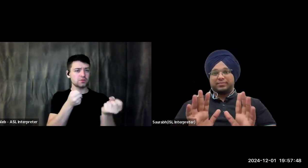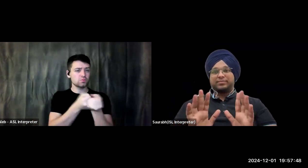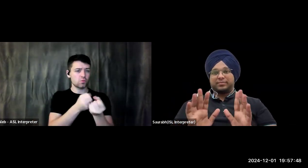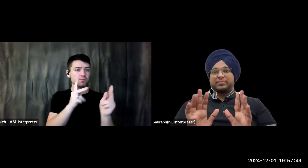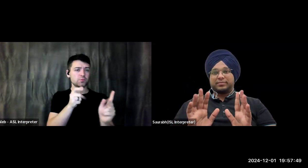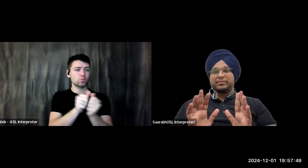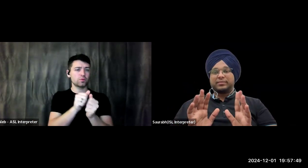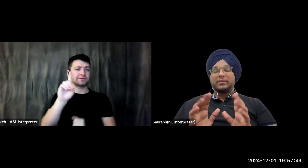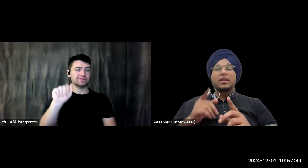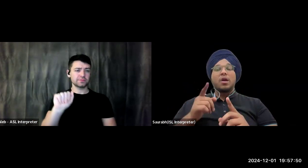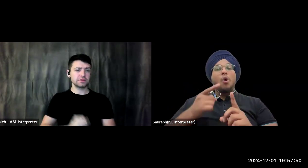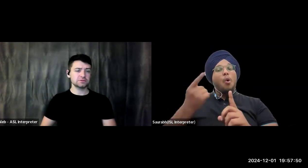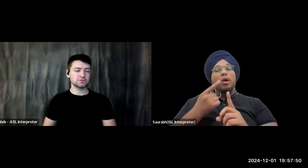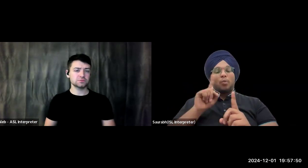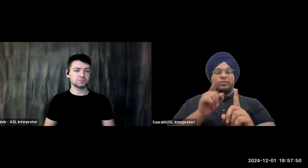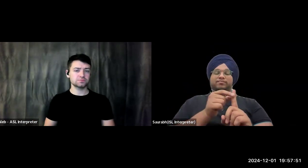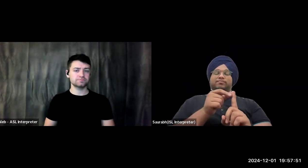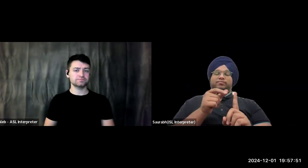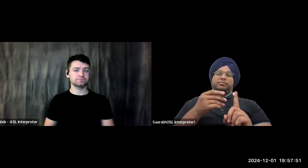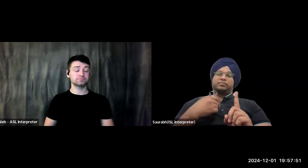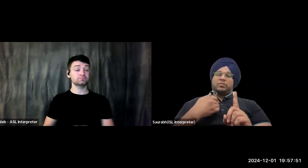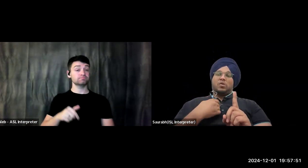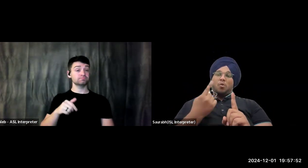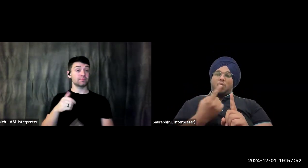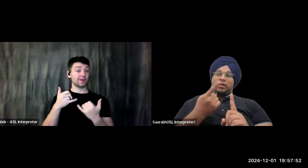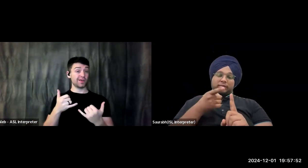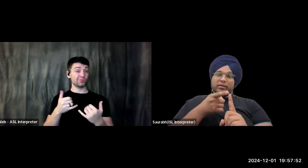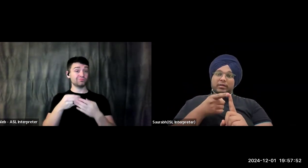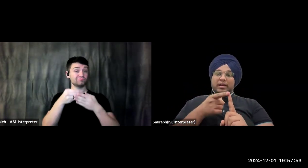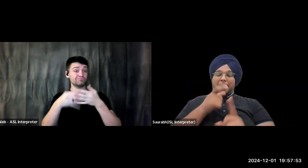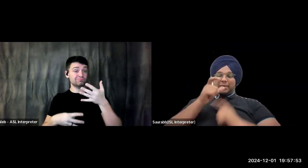Okay, so it's not the one product now Torchit is having.